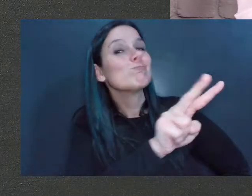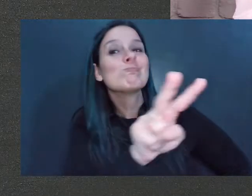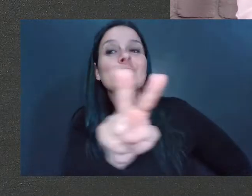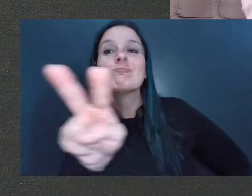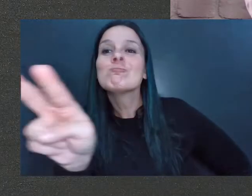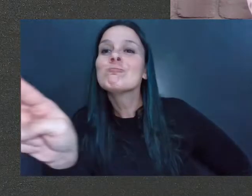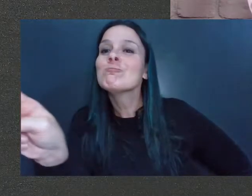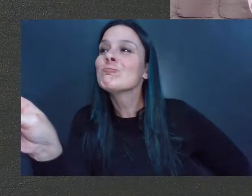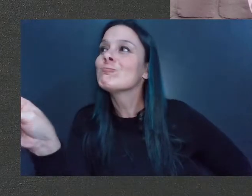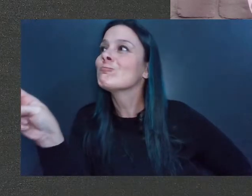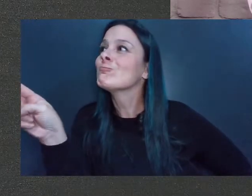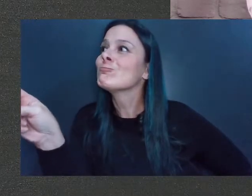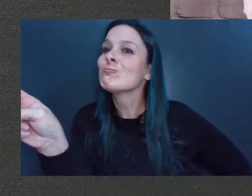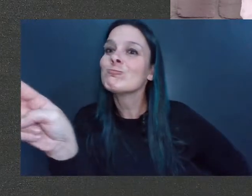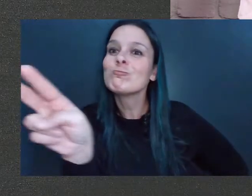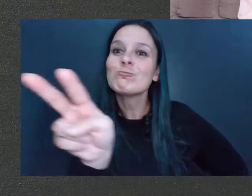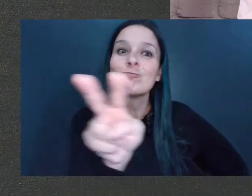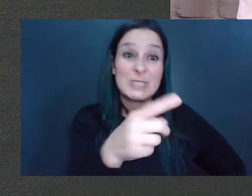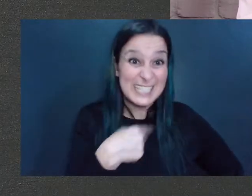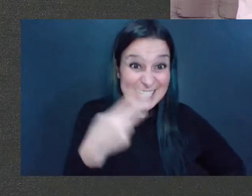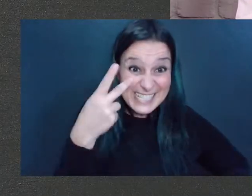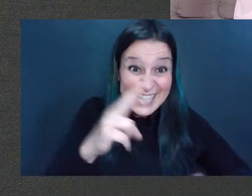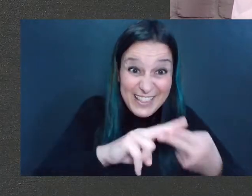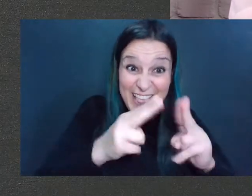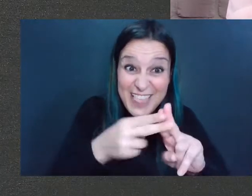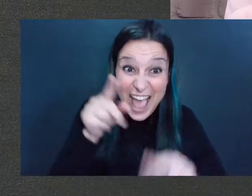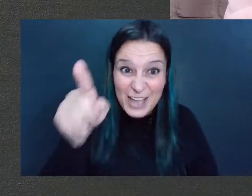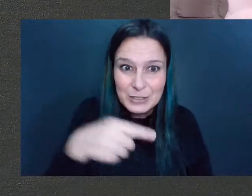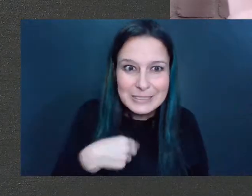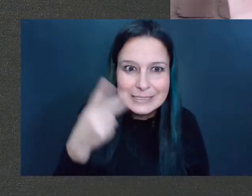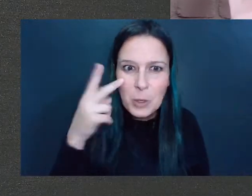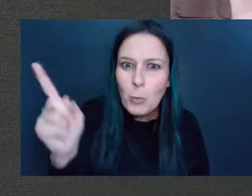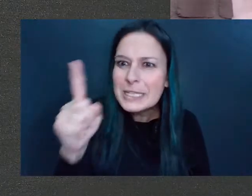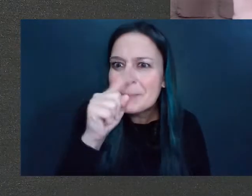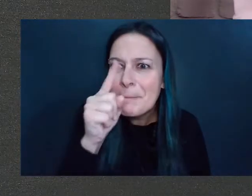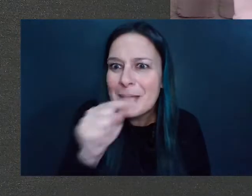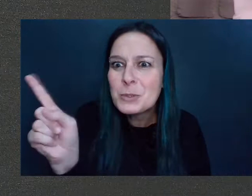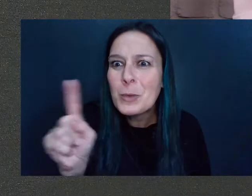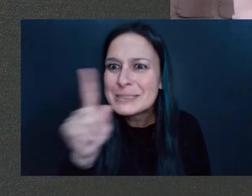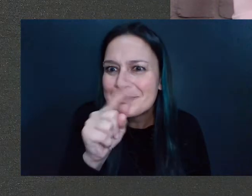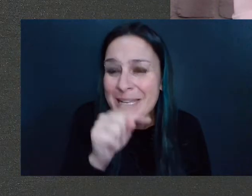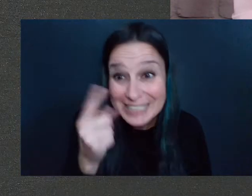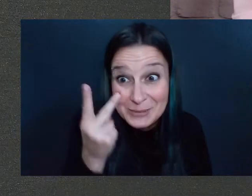Oh, I can see the locker back there and look where mouse is. Can you see him?